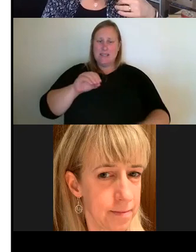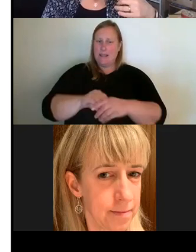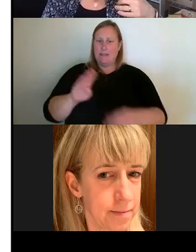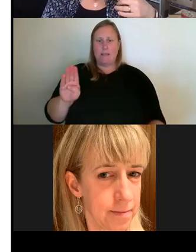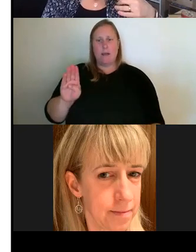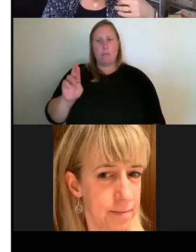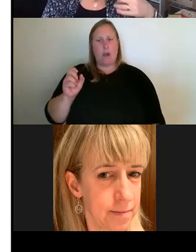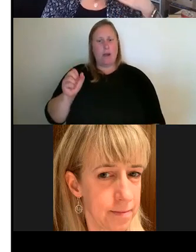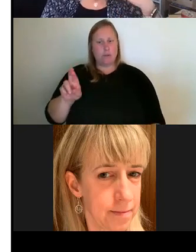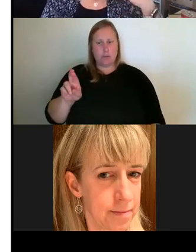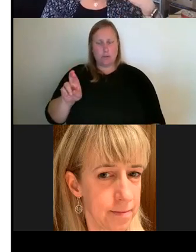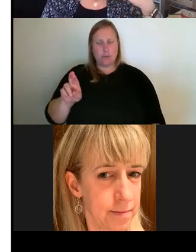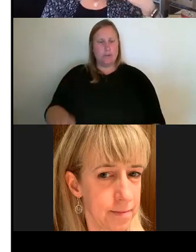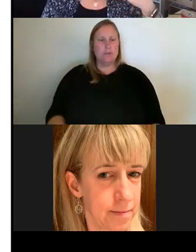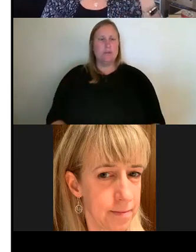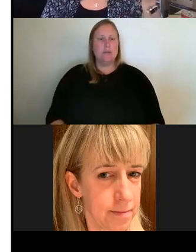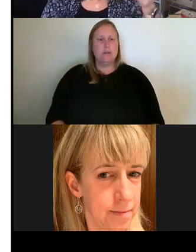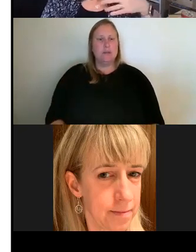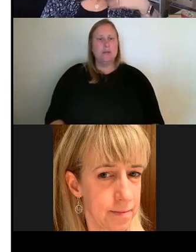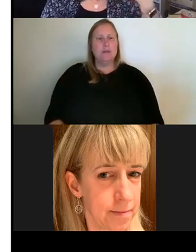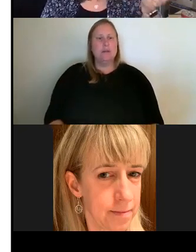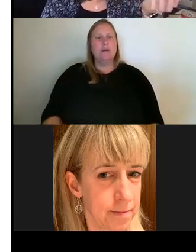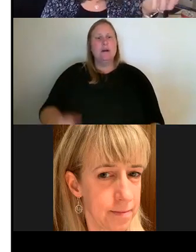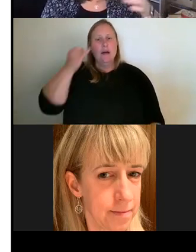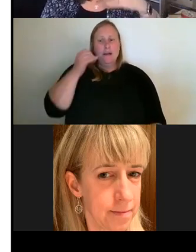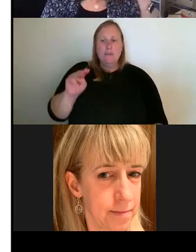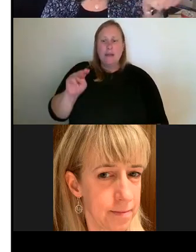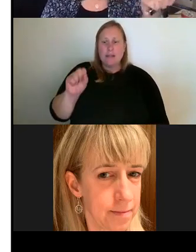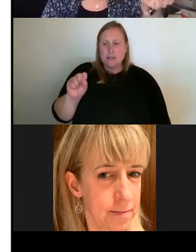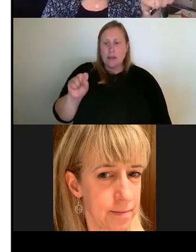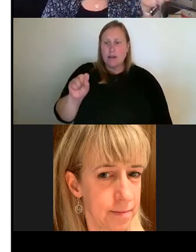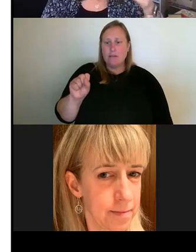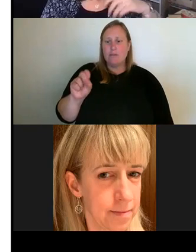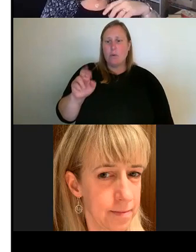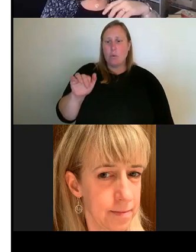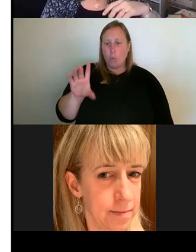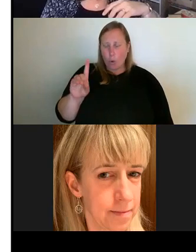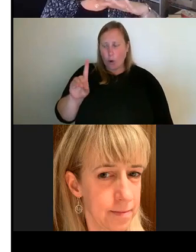pick the font. In Microsoft Word or PowerPoint you can pick the font.